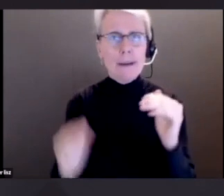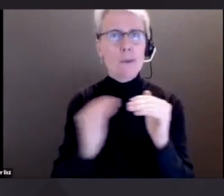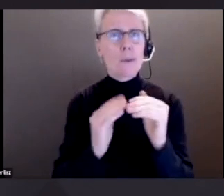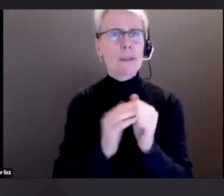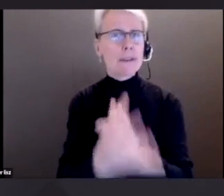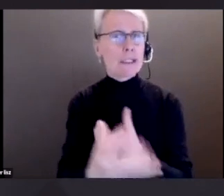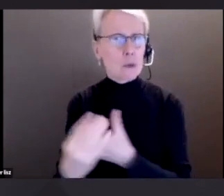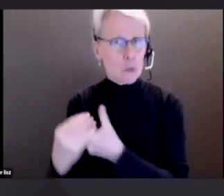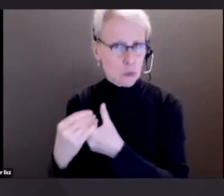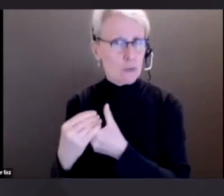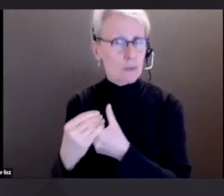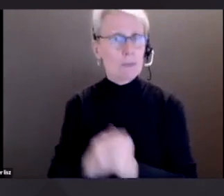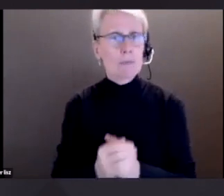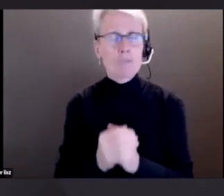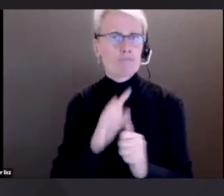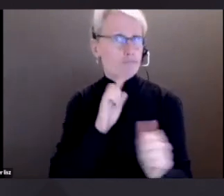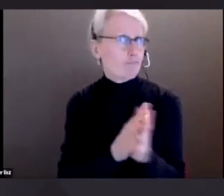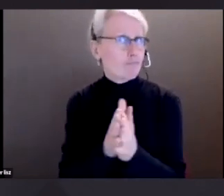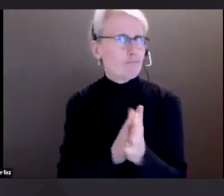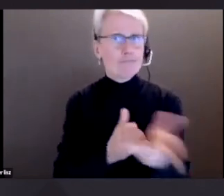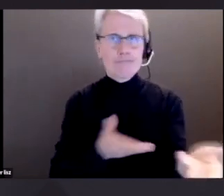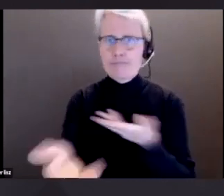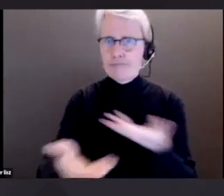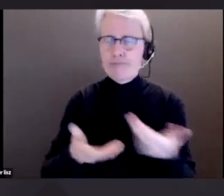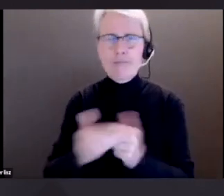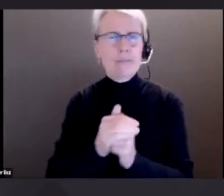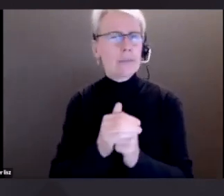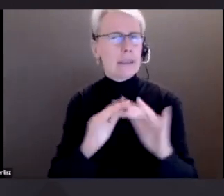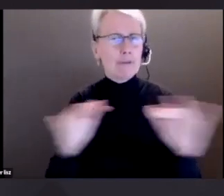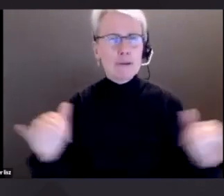perspectives, and skills. Let us know if you require accommodations